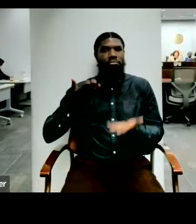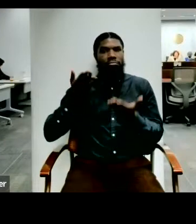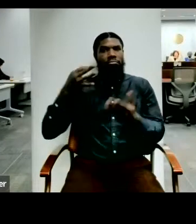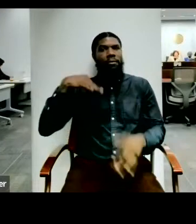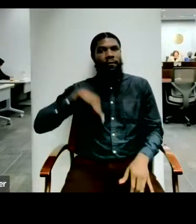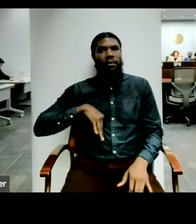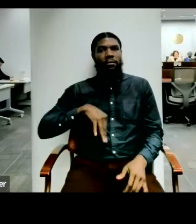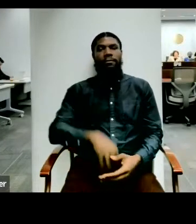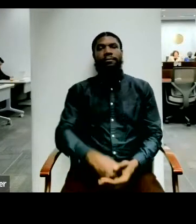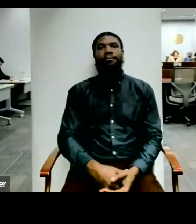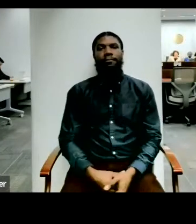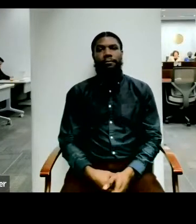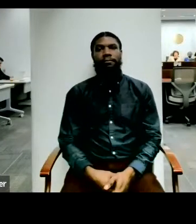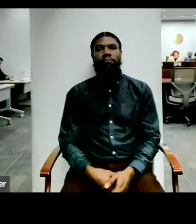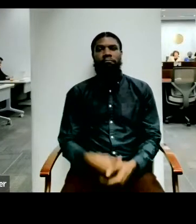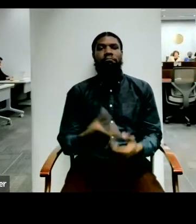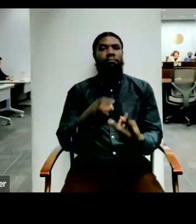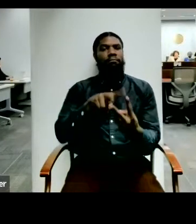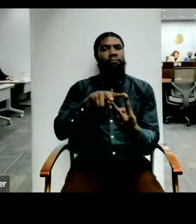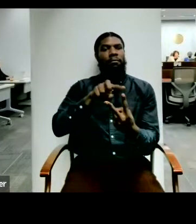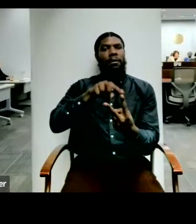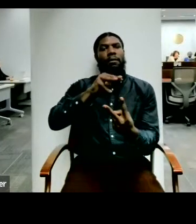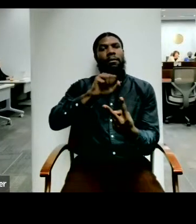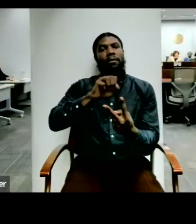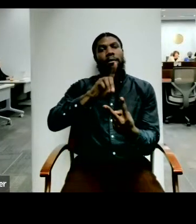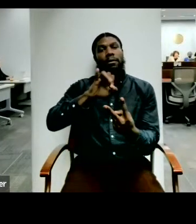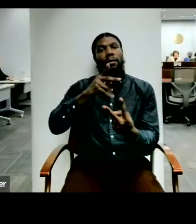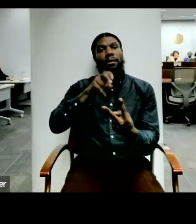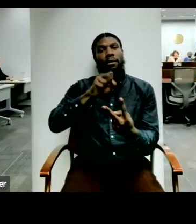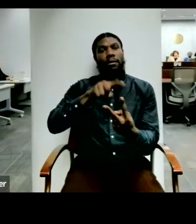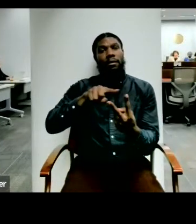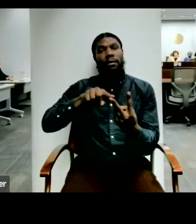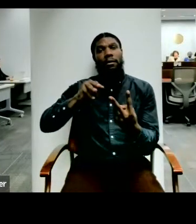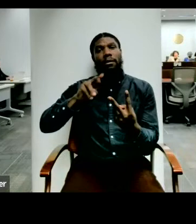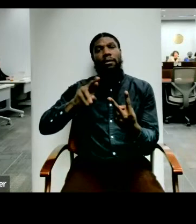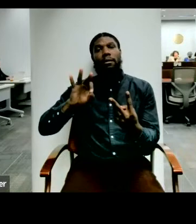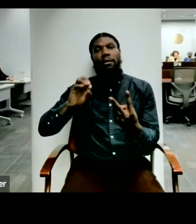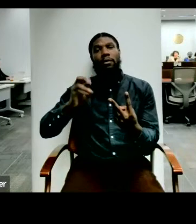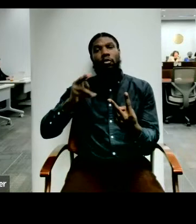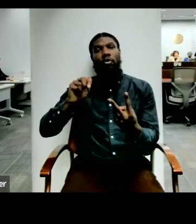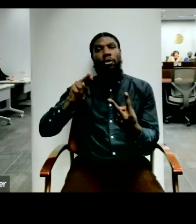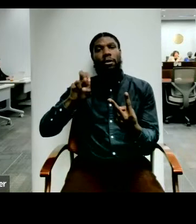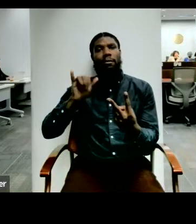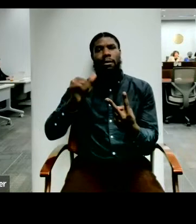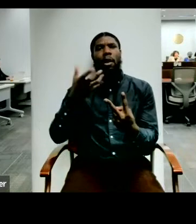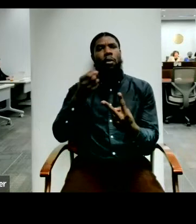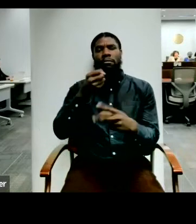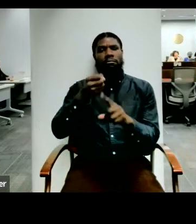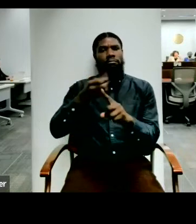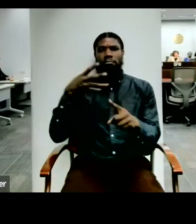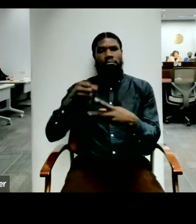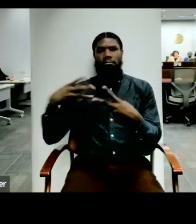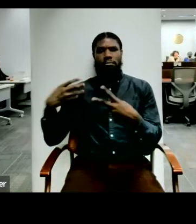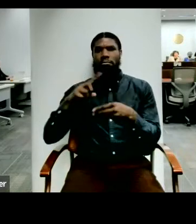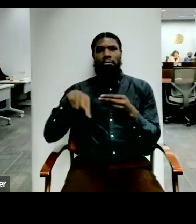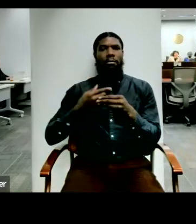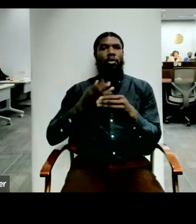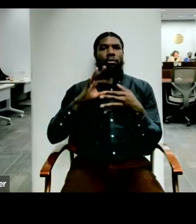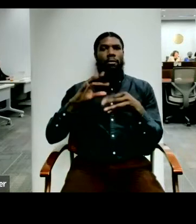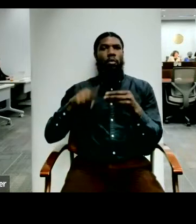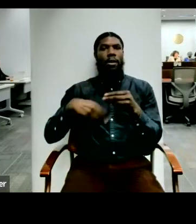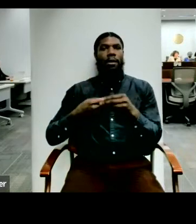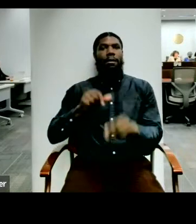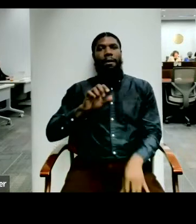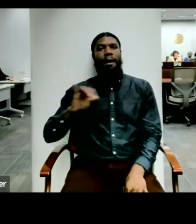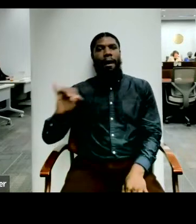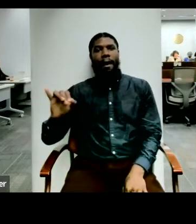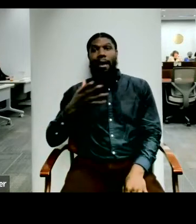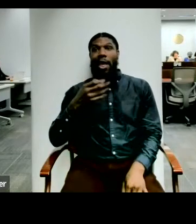let me ask both Ms. Dickens and M Fortney to comment on AI and I look forward to seeing